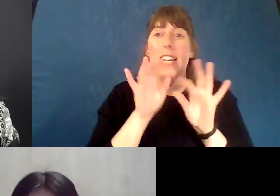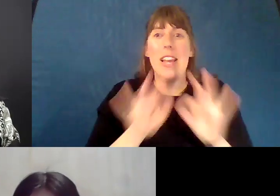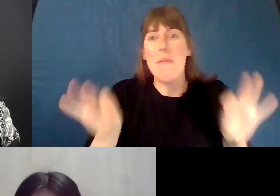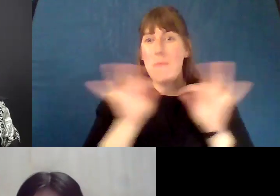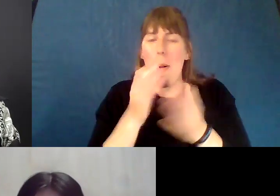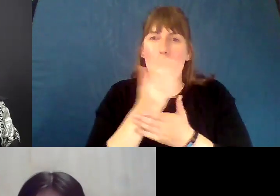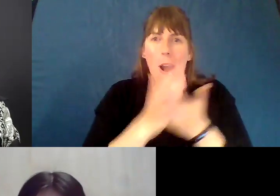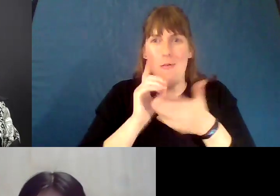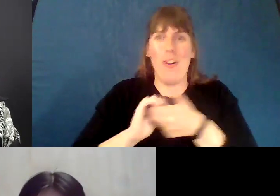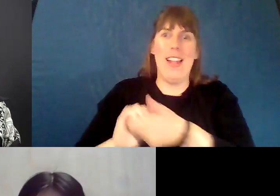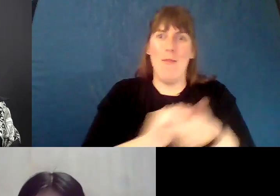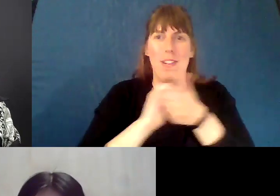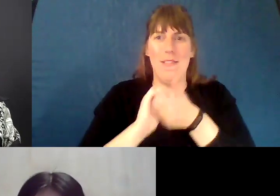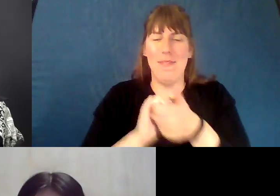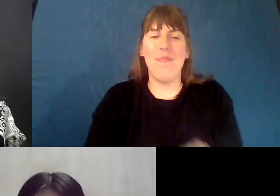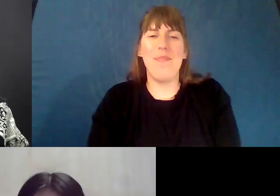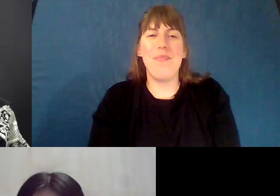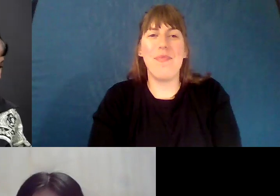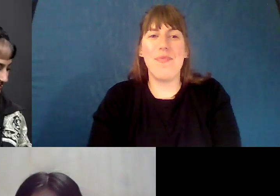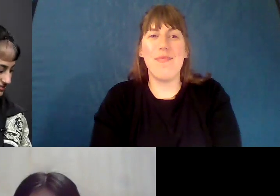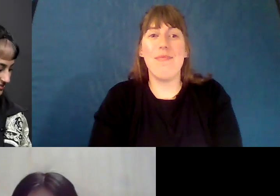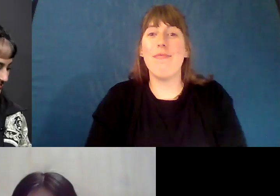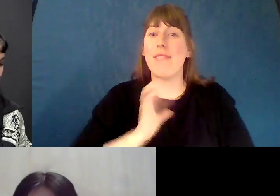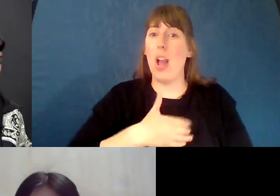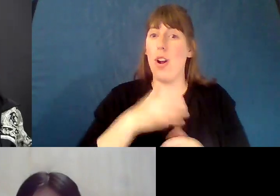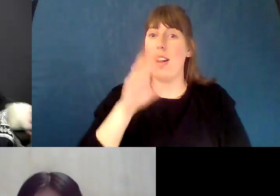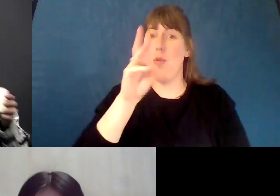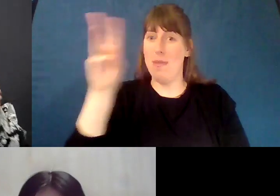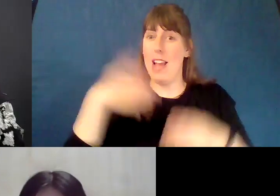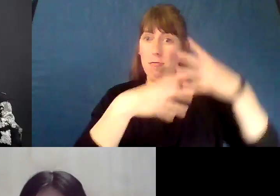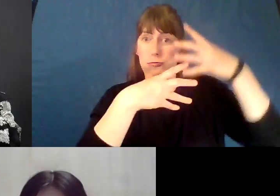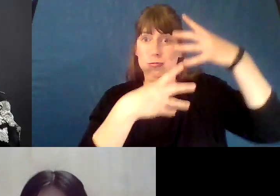if you like, if you look at our credit list on our website, or even if you come to the gallery space,